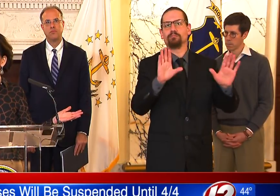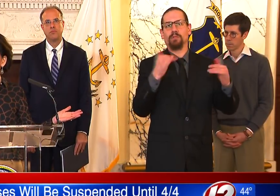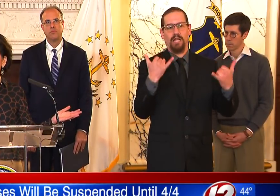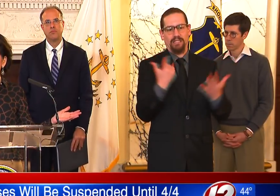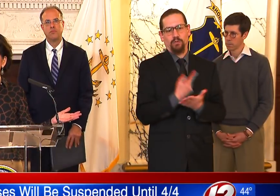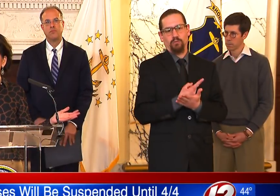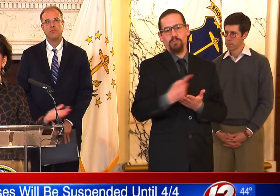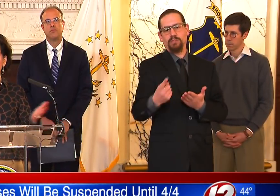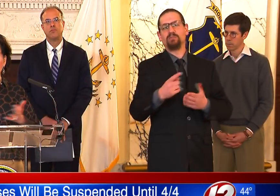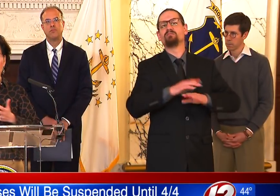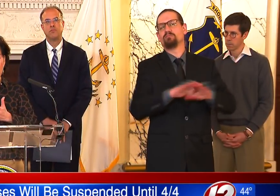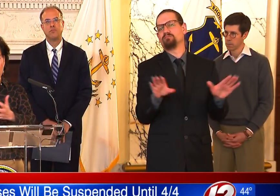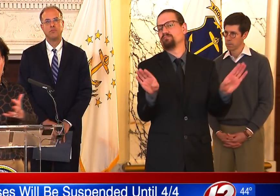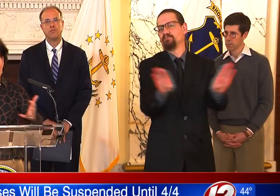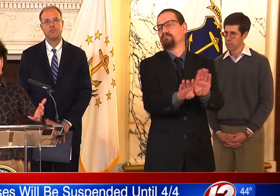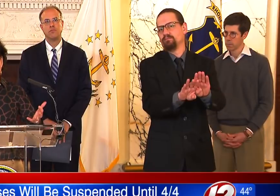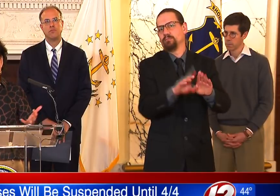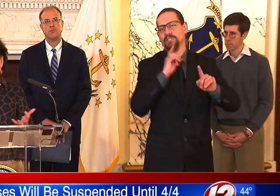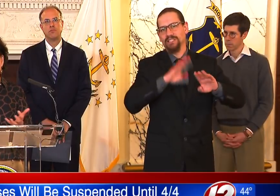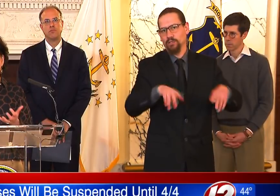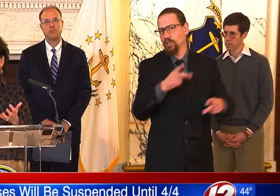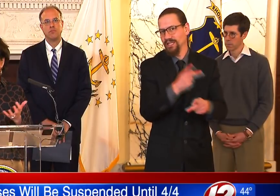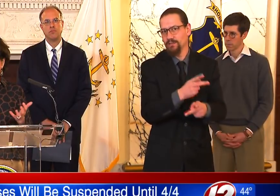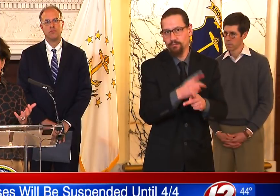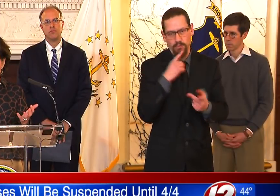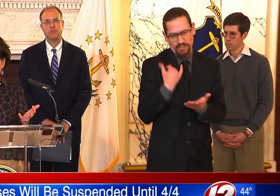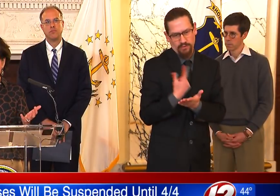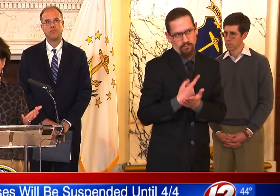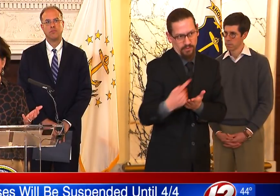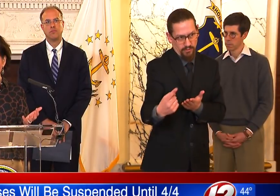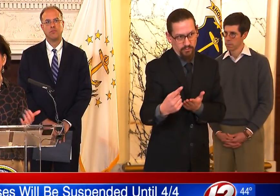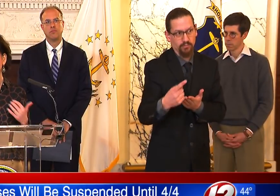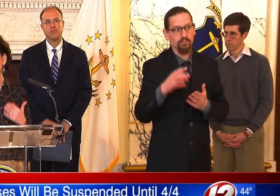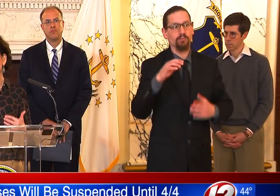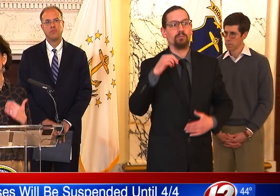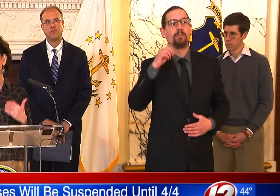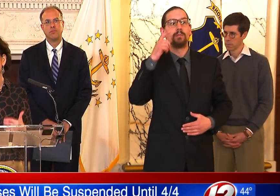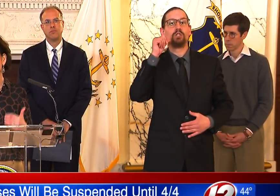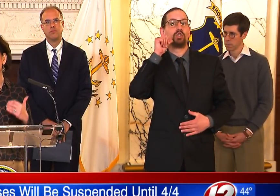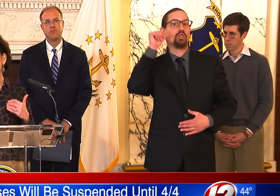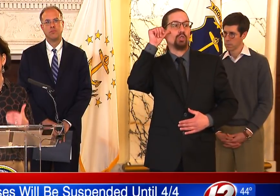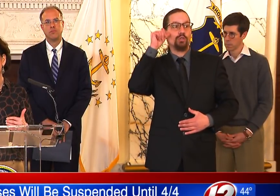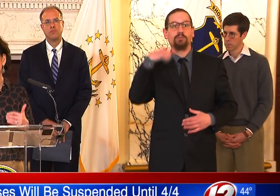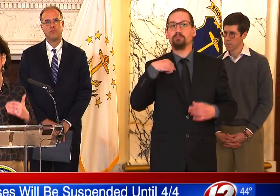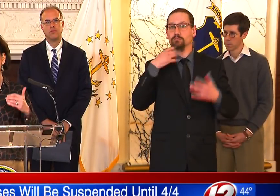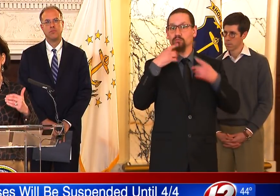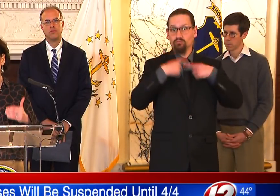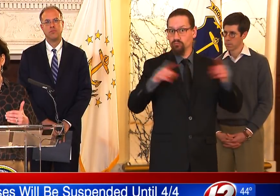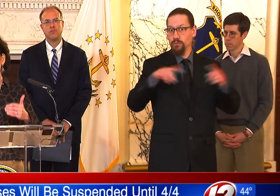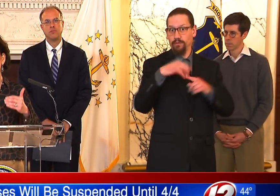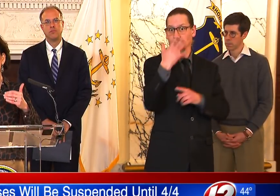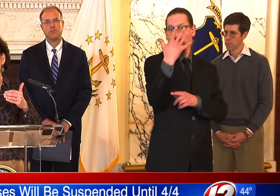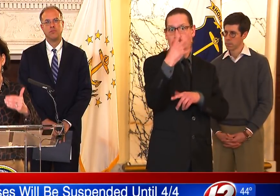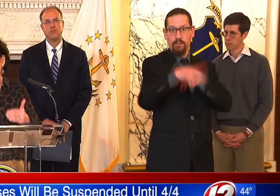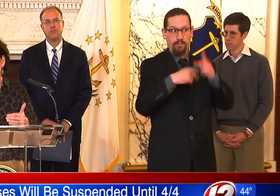AS A RESULT I DO NOT THINK IT IS SAFE FOR THIS WEEK CHILDCARE CENTERS TO STAY OPEN.